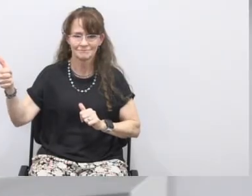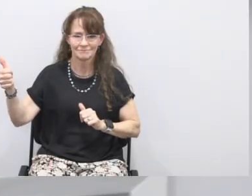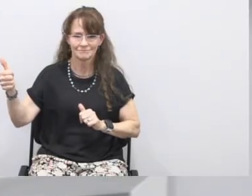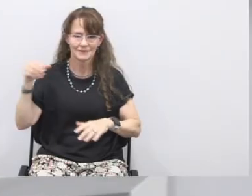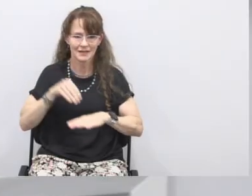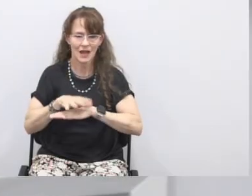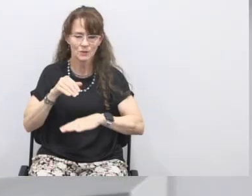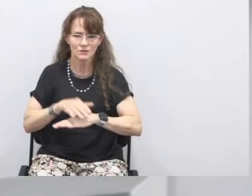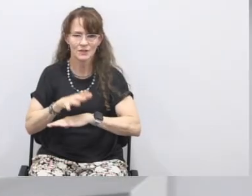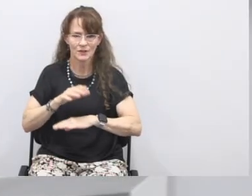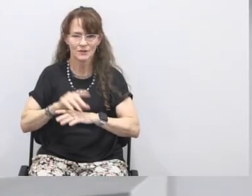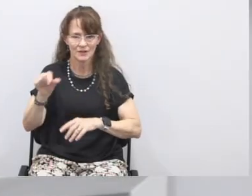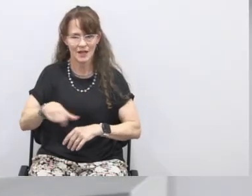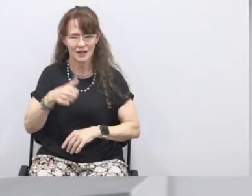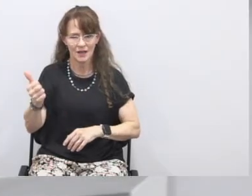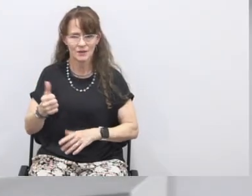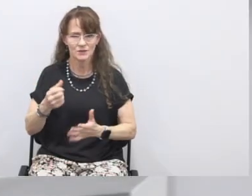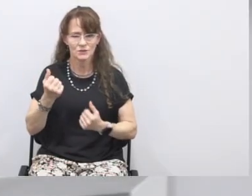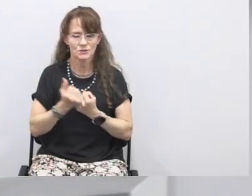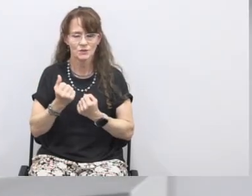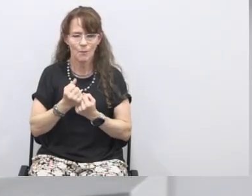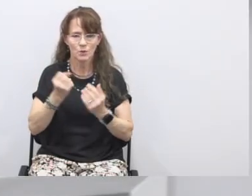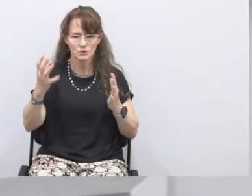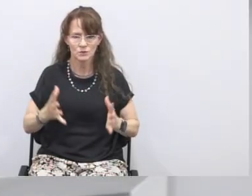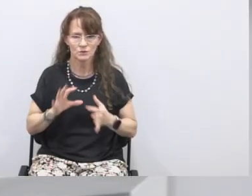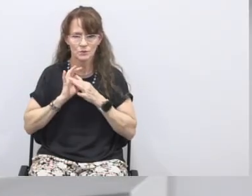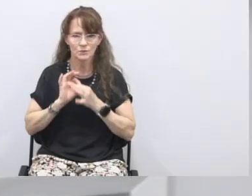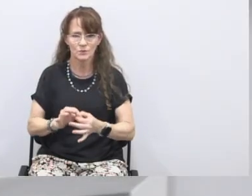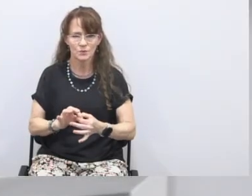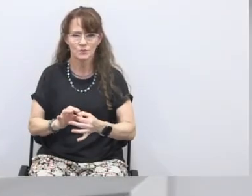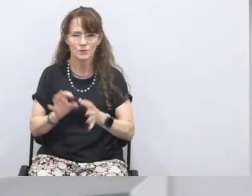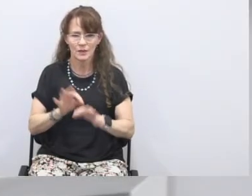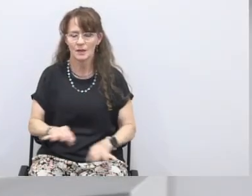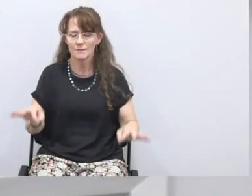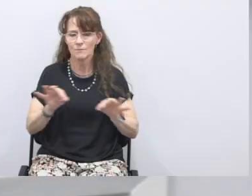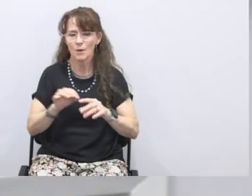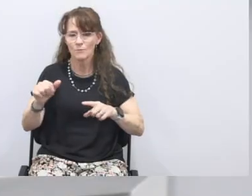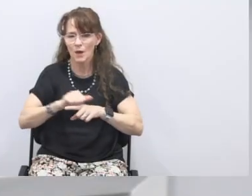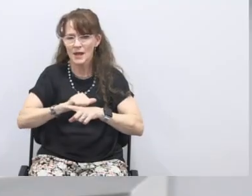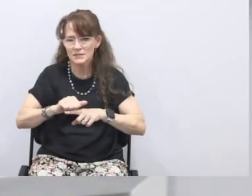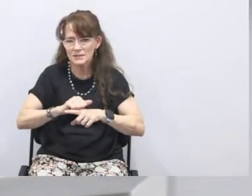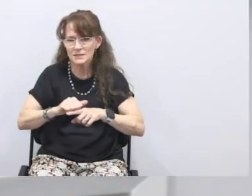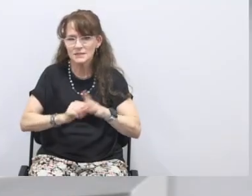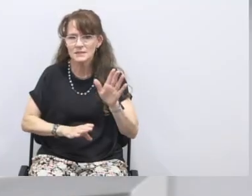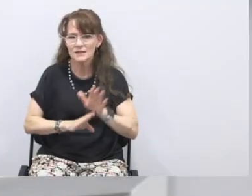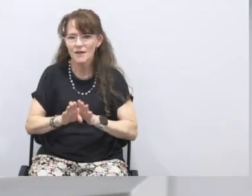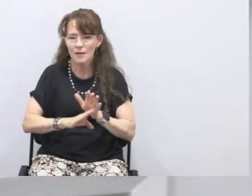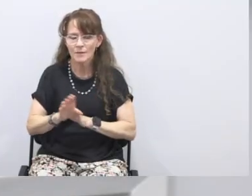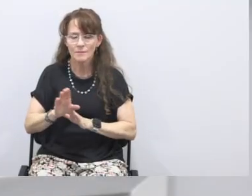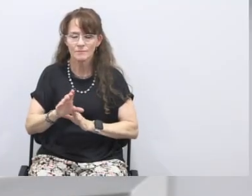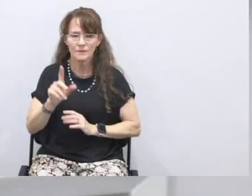and others who support students around signature practice development. And then tools and materials that they use